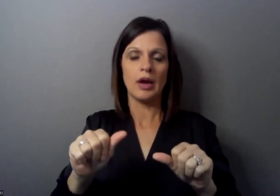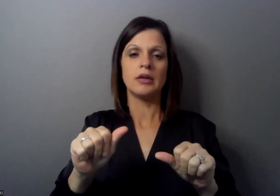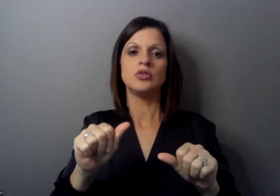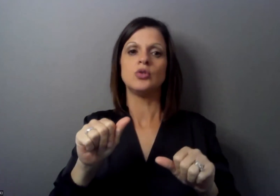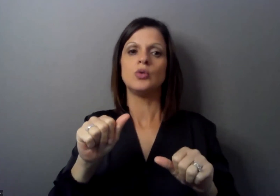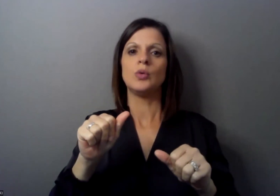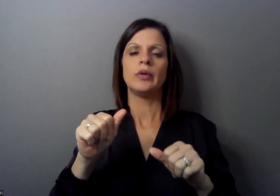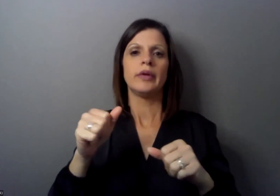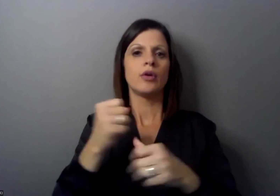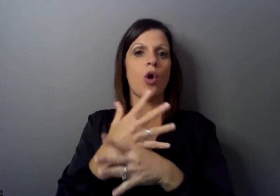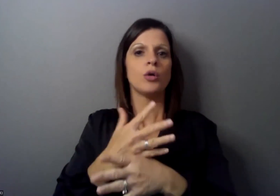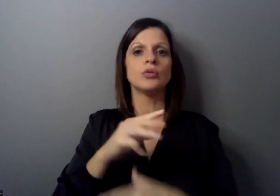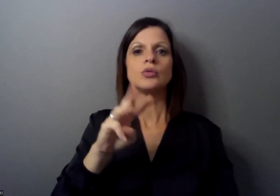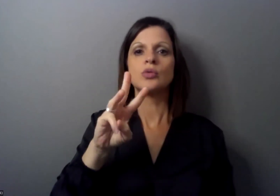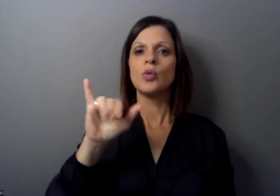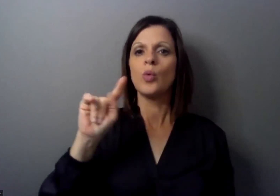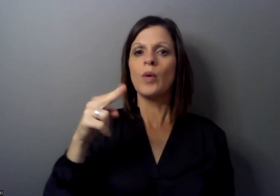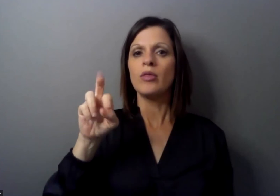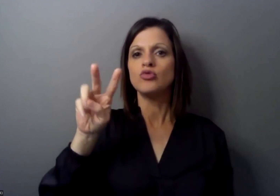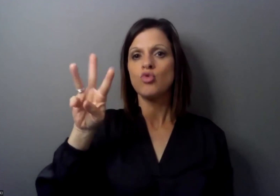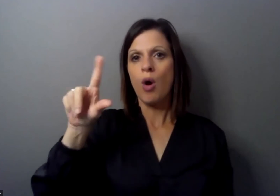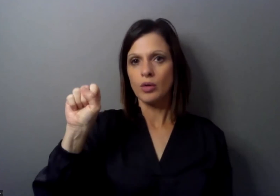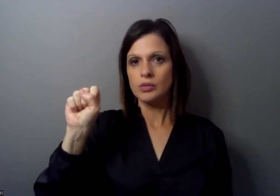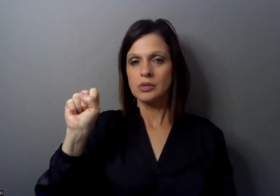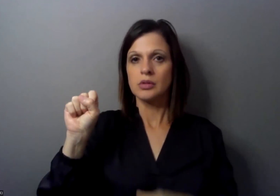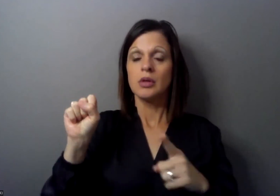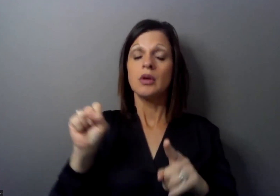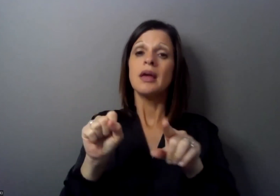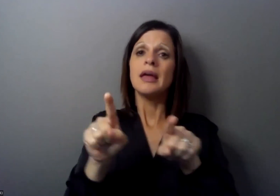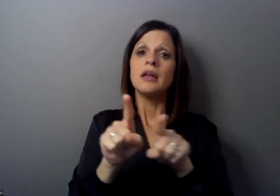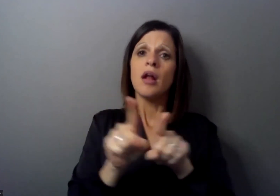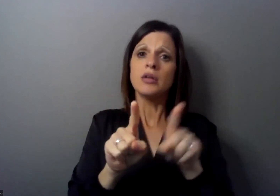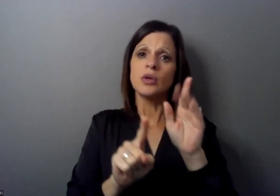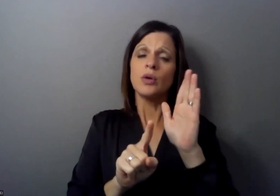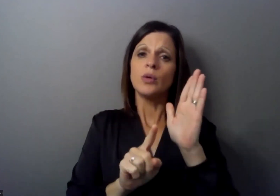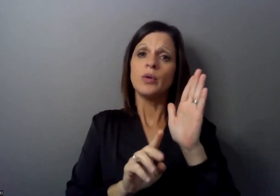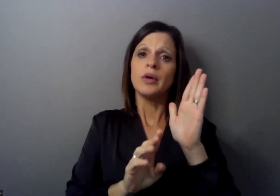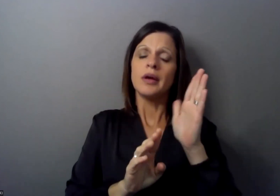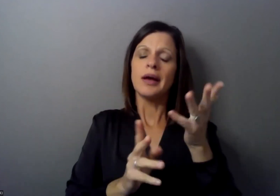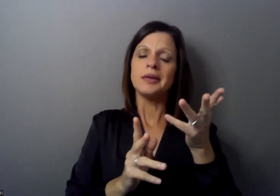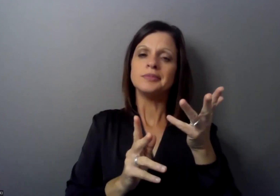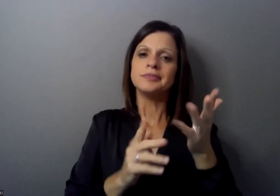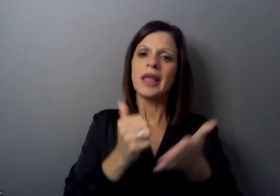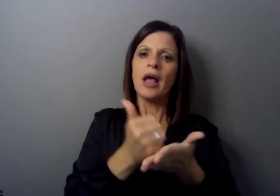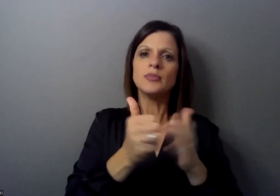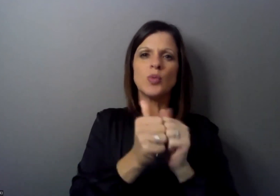It also prevents development – I like to talk about addiction